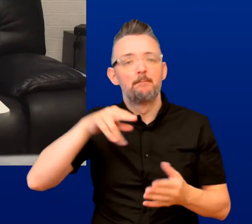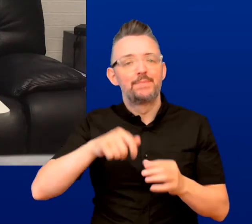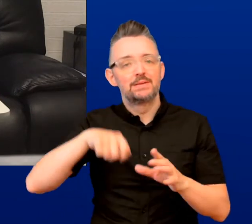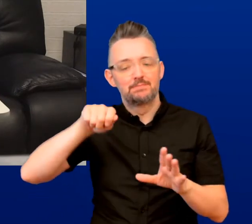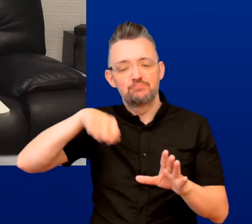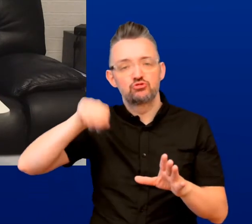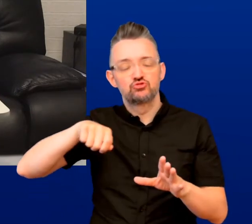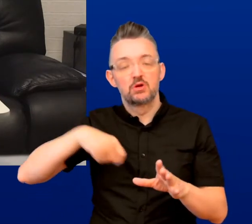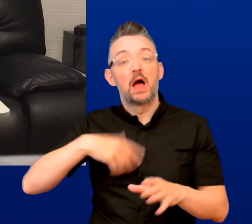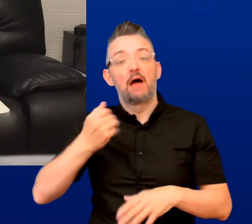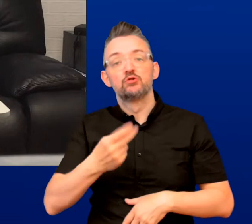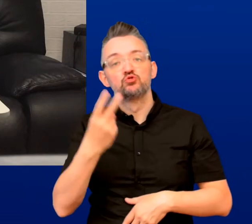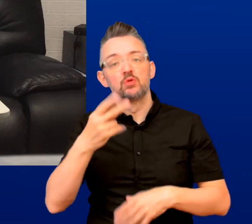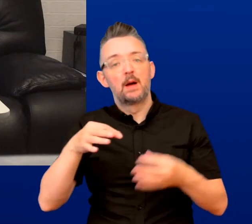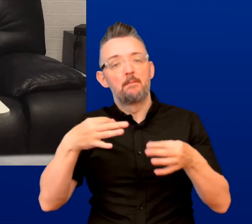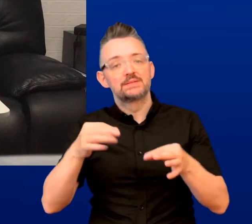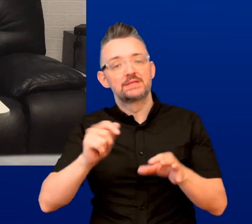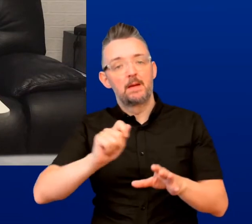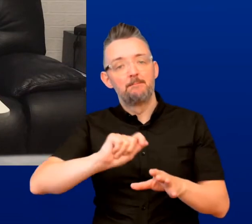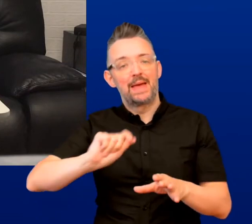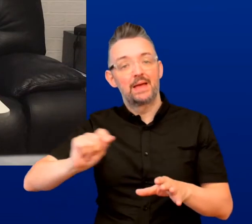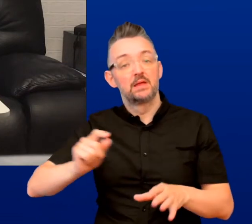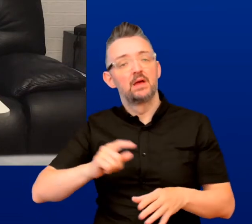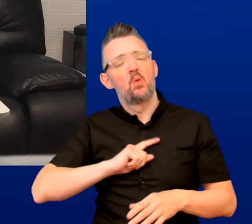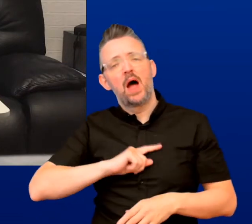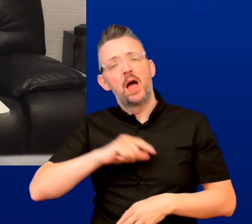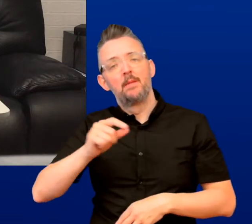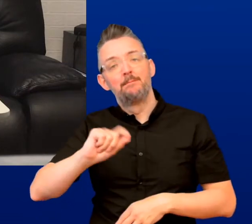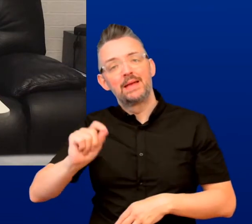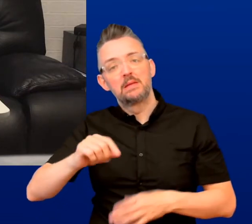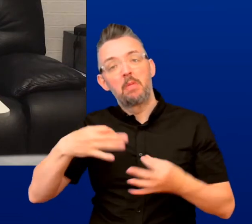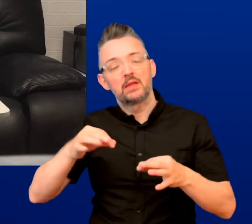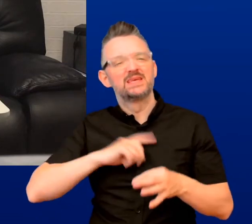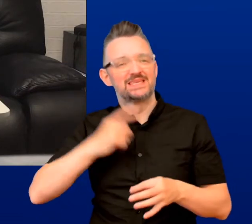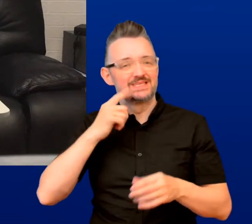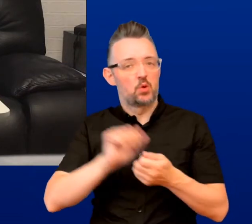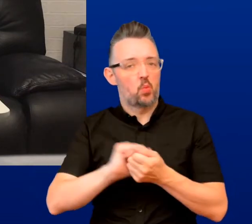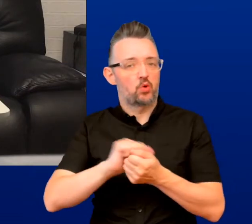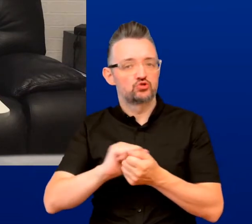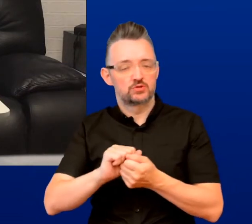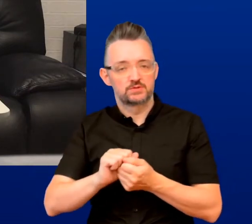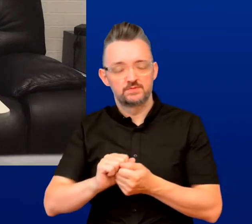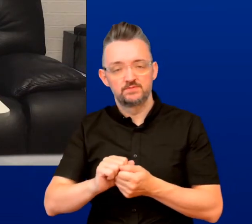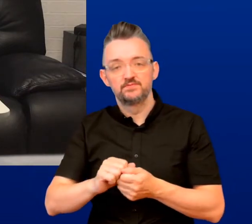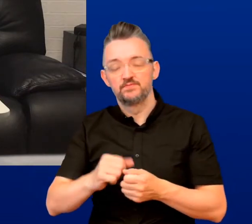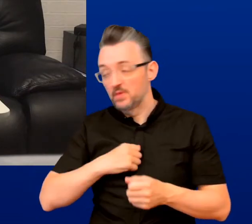two plastic pens because they wash. I am using these to put onto my